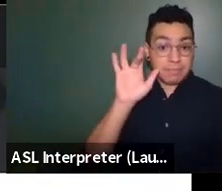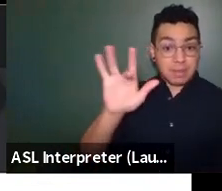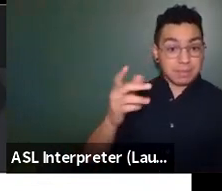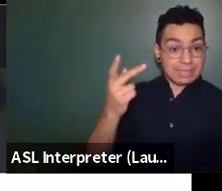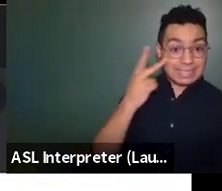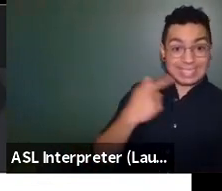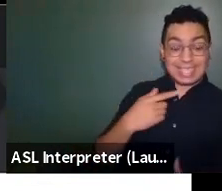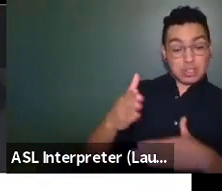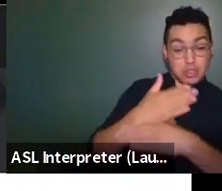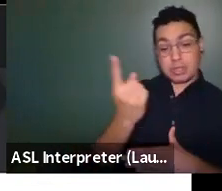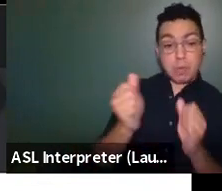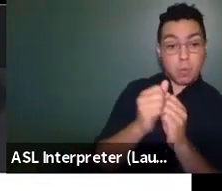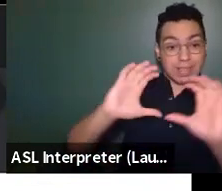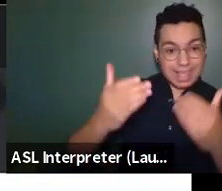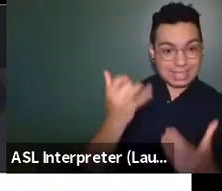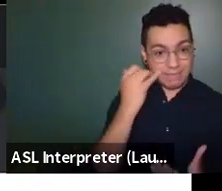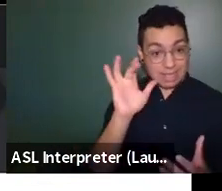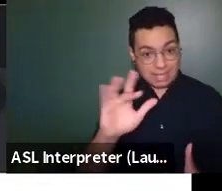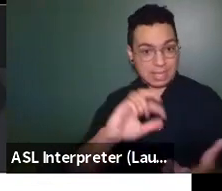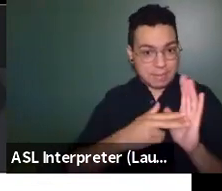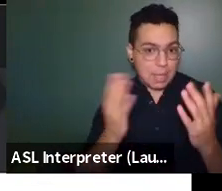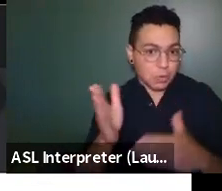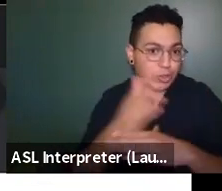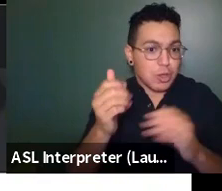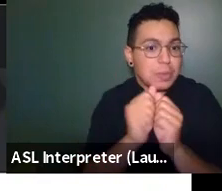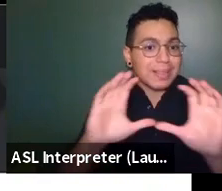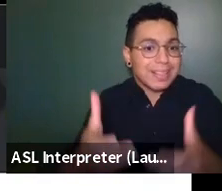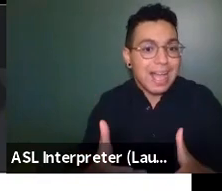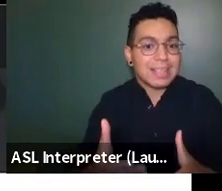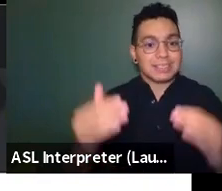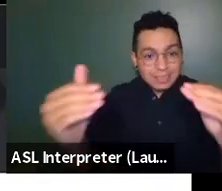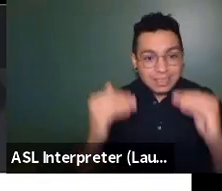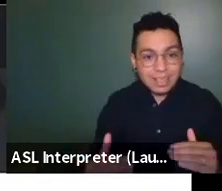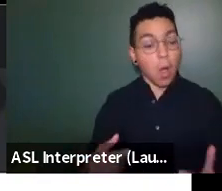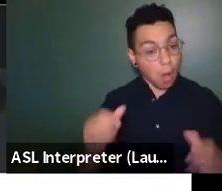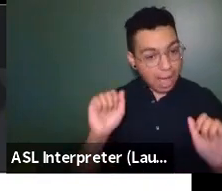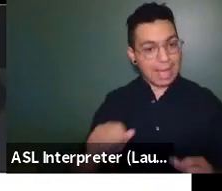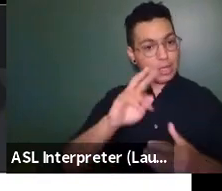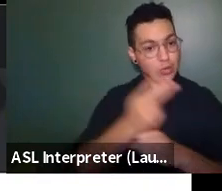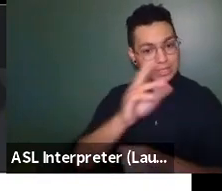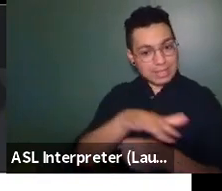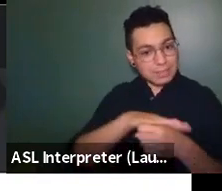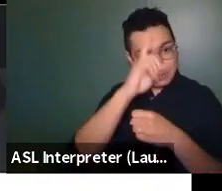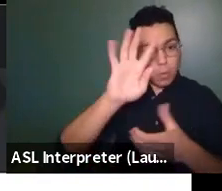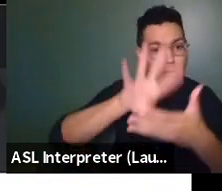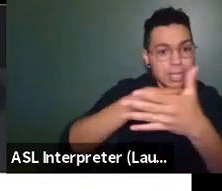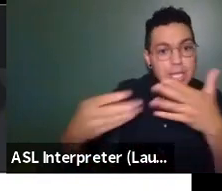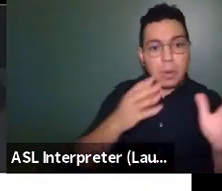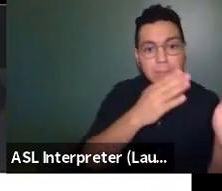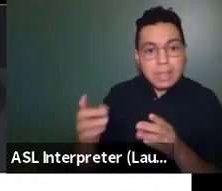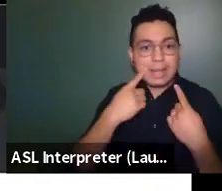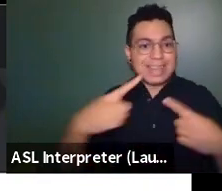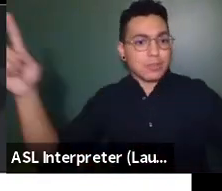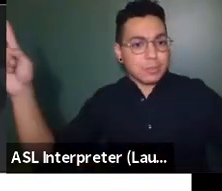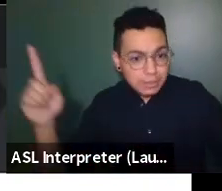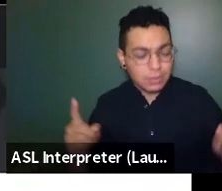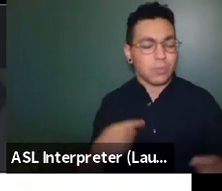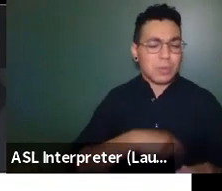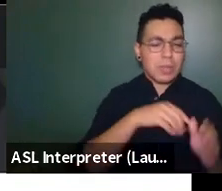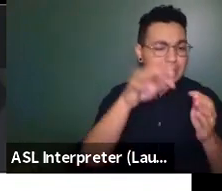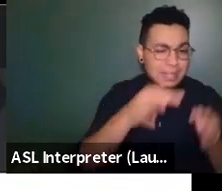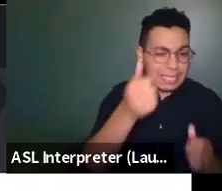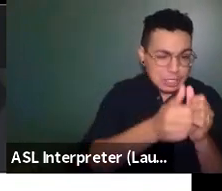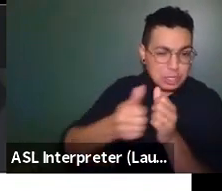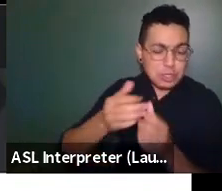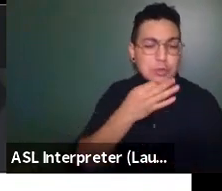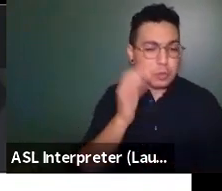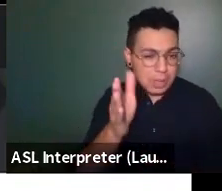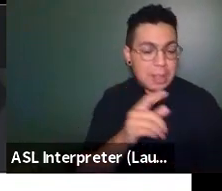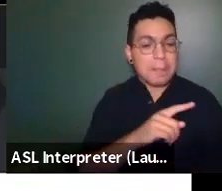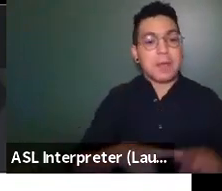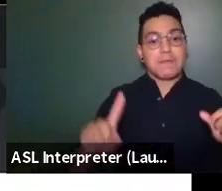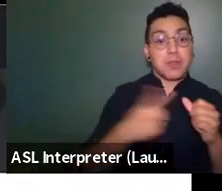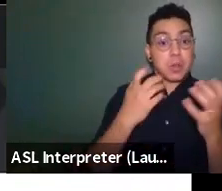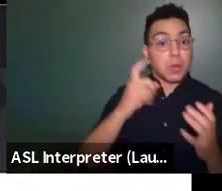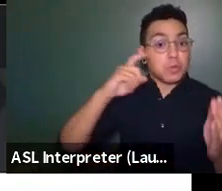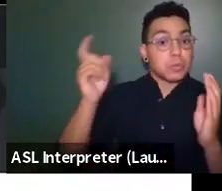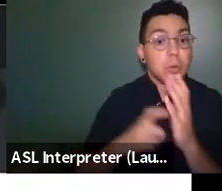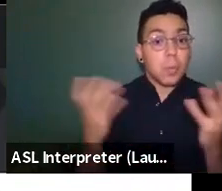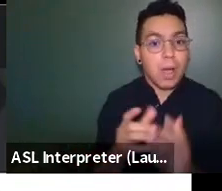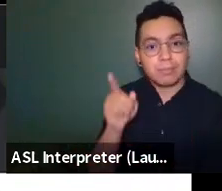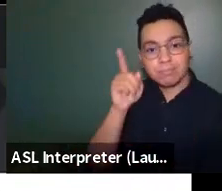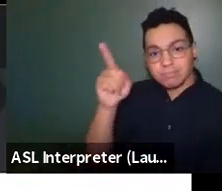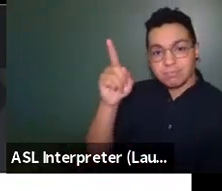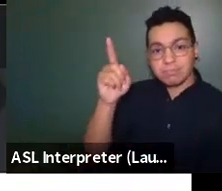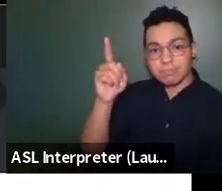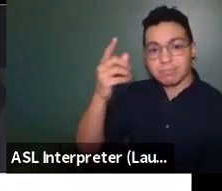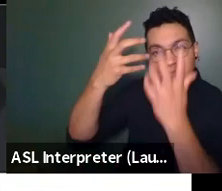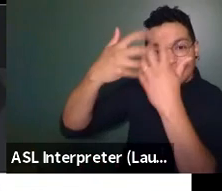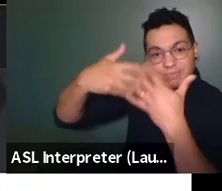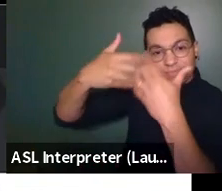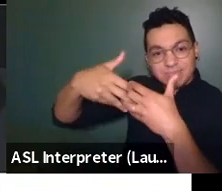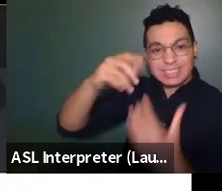ESD 112 - Katherine Livick: It's reminding me that I can use this space to create and schedule announcements to respond to student posts. And we'll go into that a bit more too. But the first thing that I want to direct you to is this little sprocket gear up here.